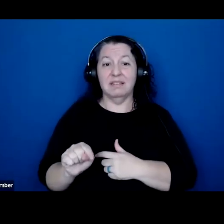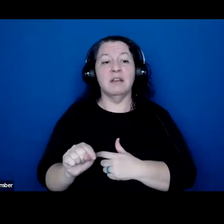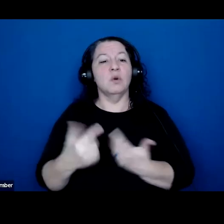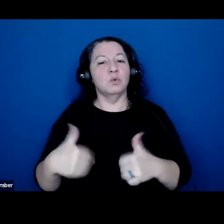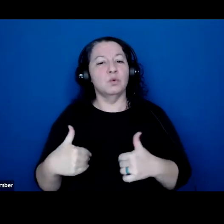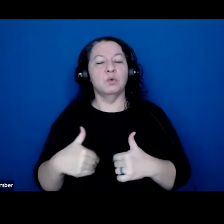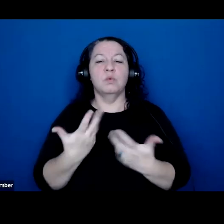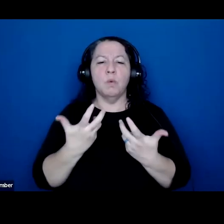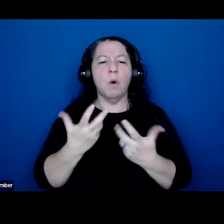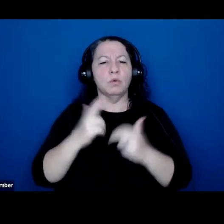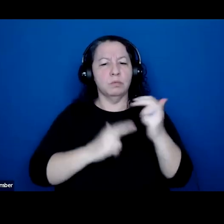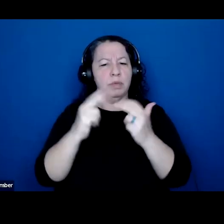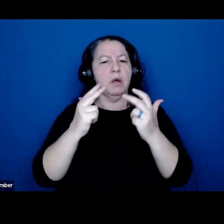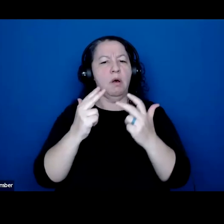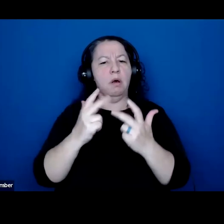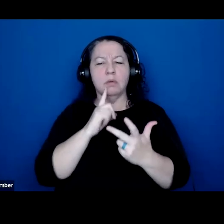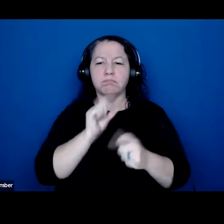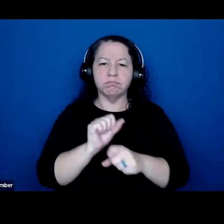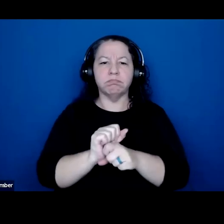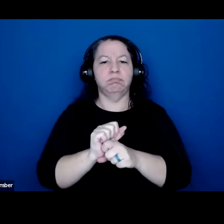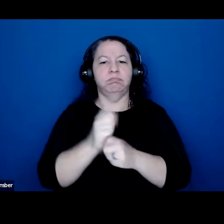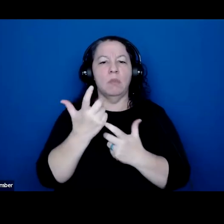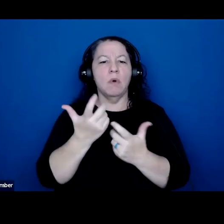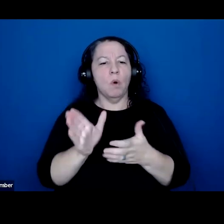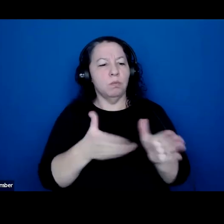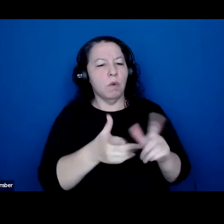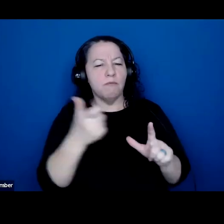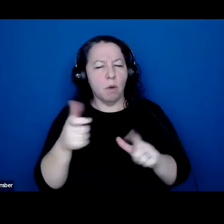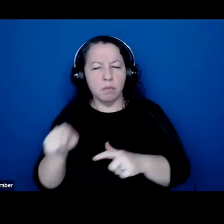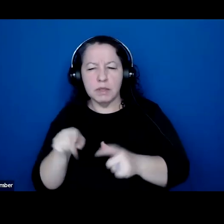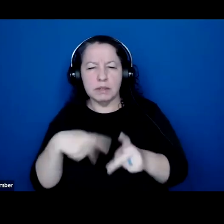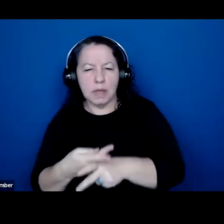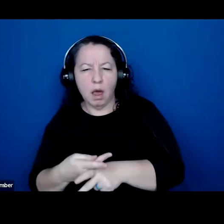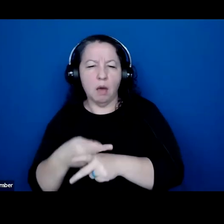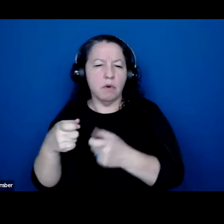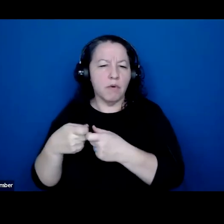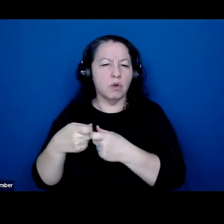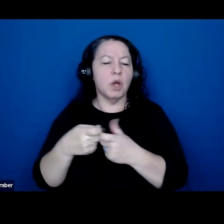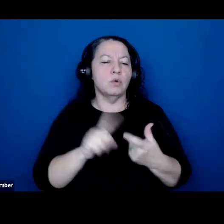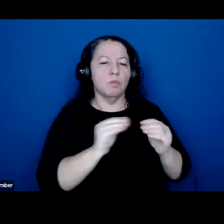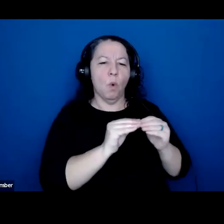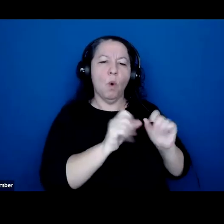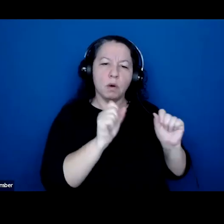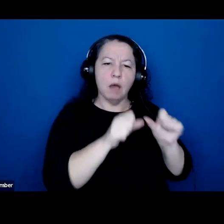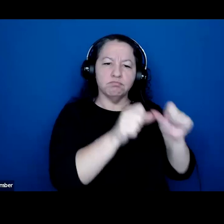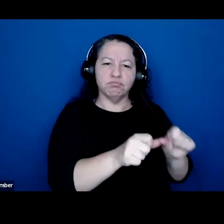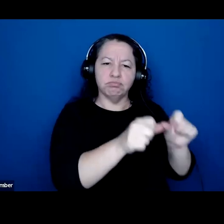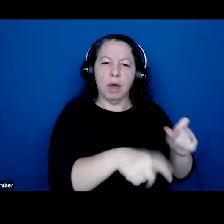transition away from fossil fuels and toward a sustainable future. Yet, militarism is too often left